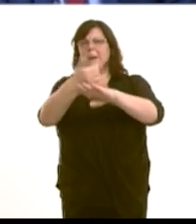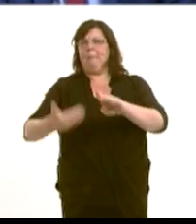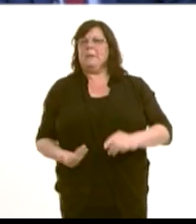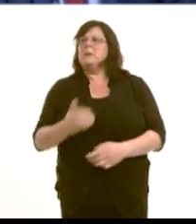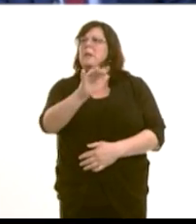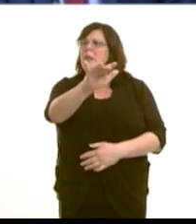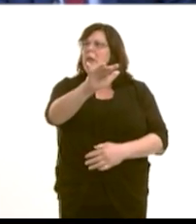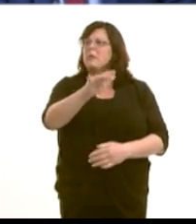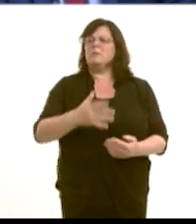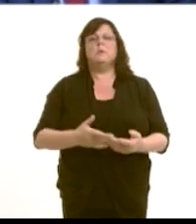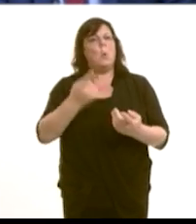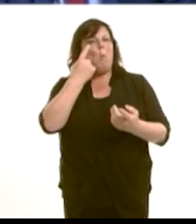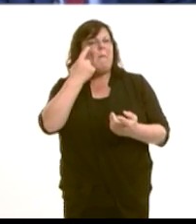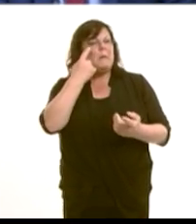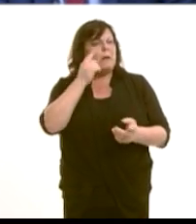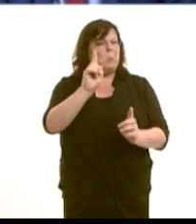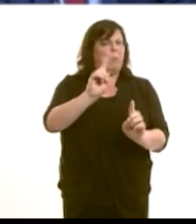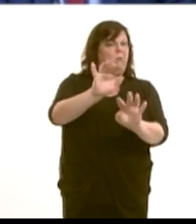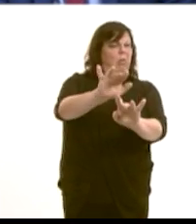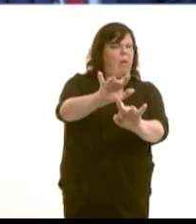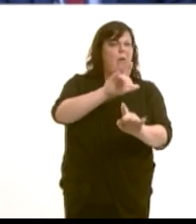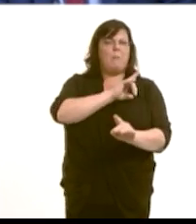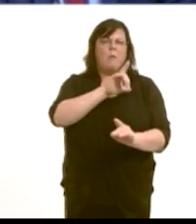And weíre beginning to see the fruits of that with the investment decision by TVR.